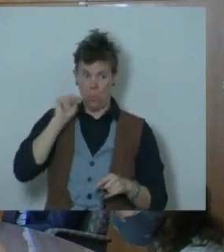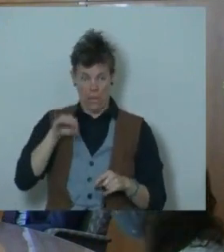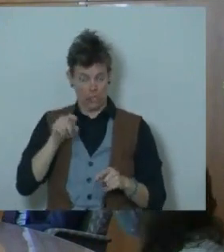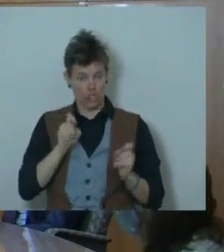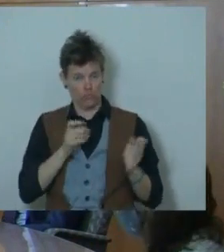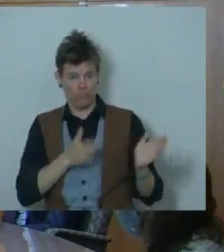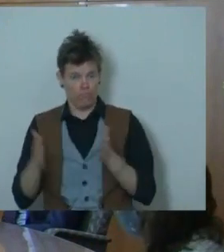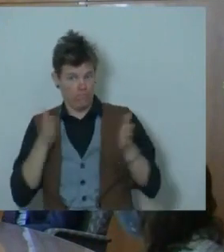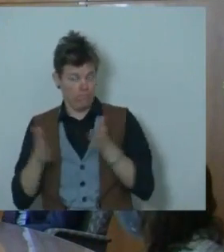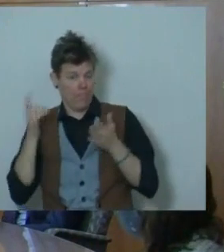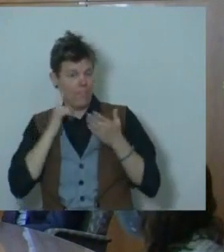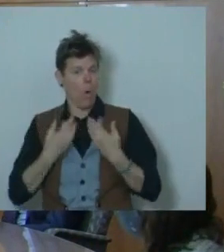SORRY FOR THE DELAY.